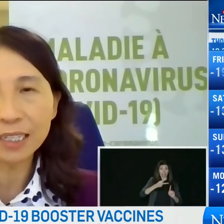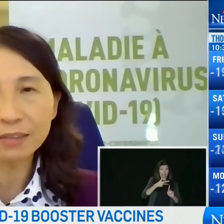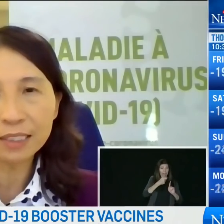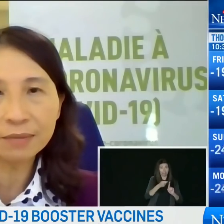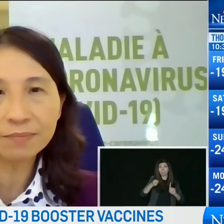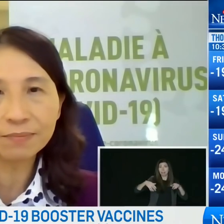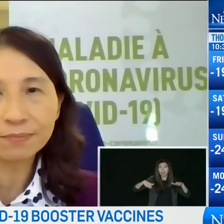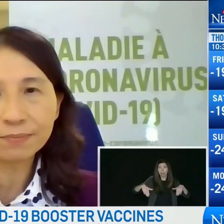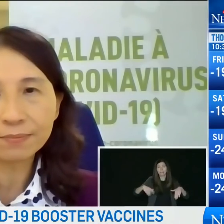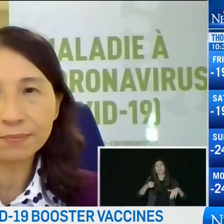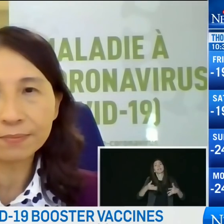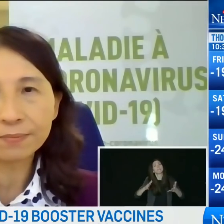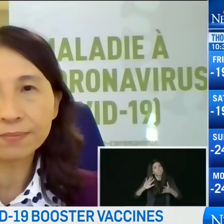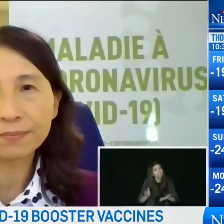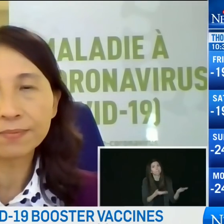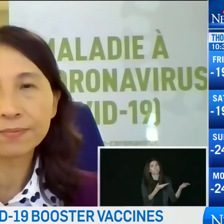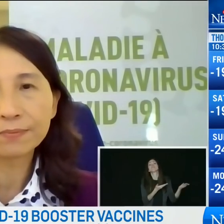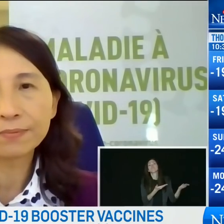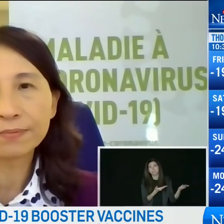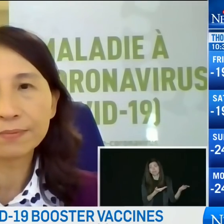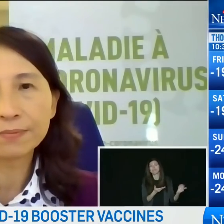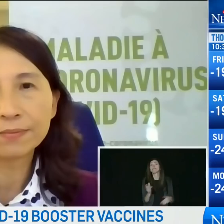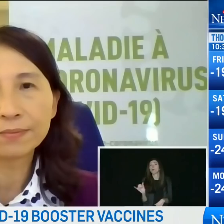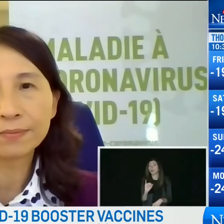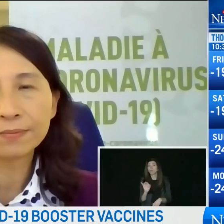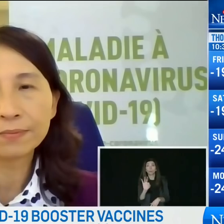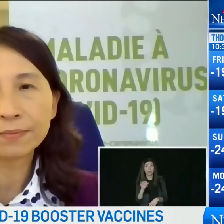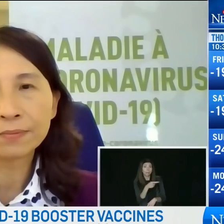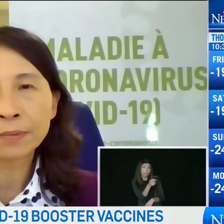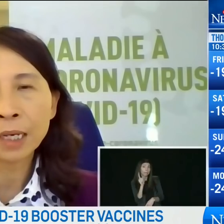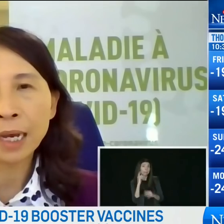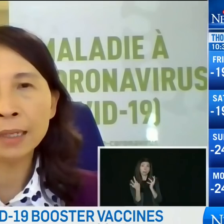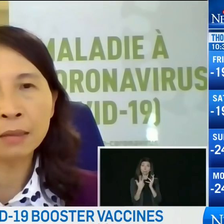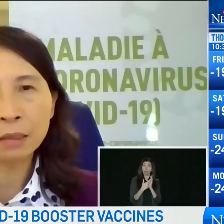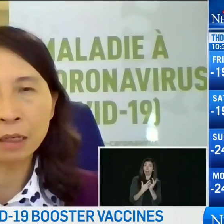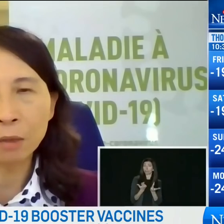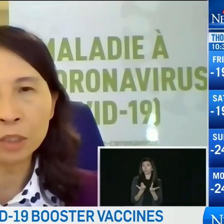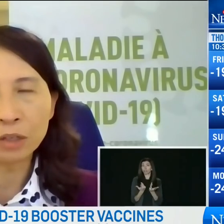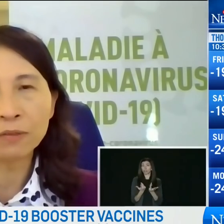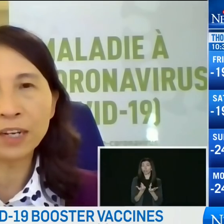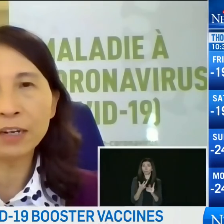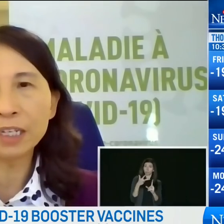ANYONE WHO HASN'T HAD THE